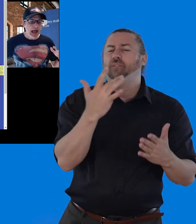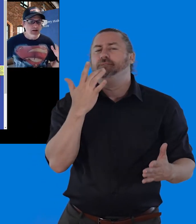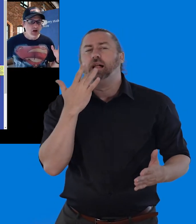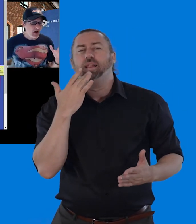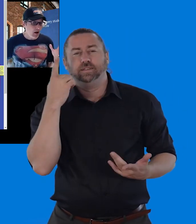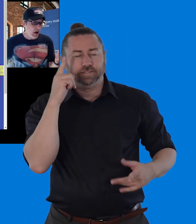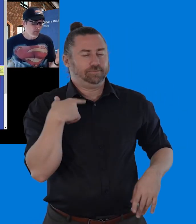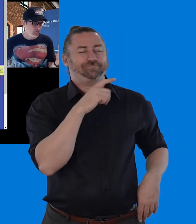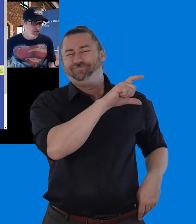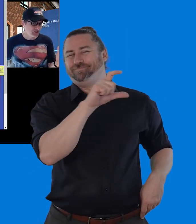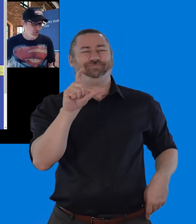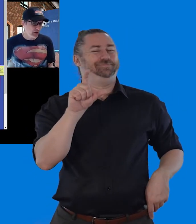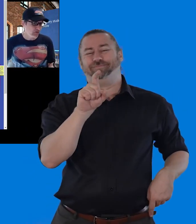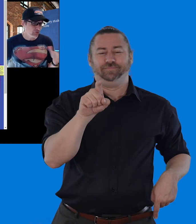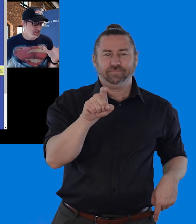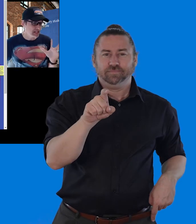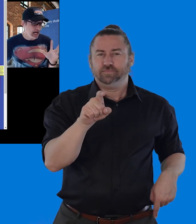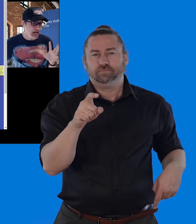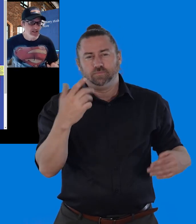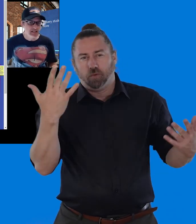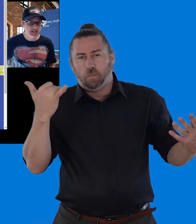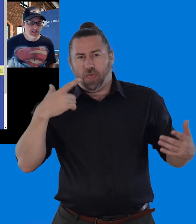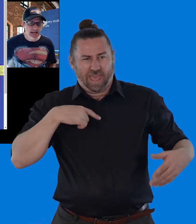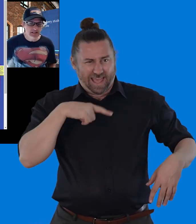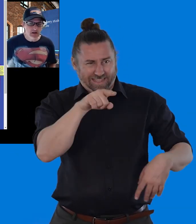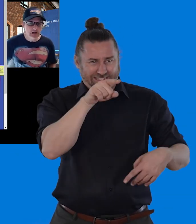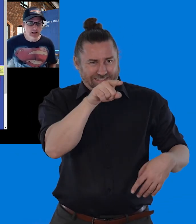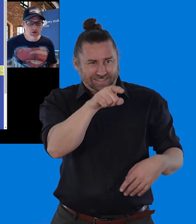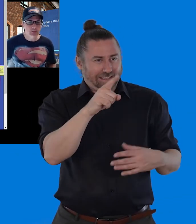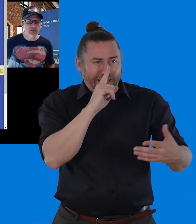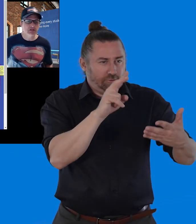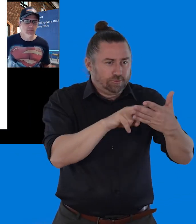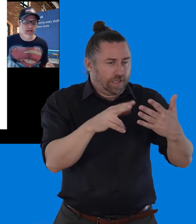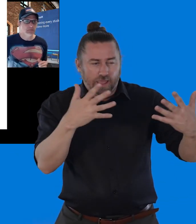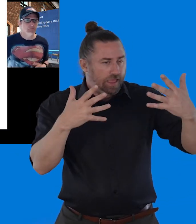And I...for whatever reason, can't access the text I click on Immersive Reader.